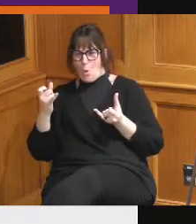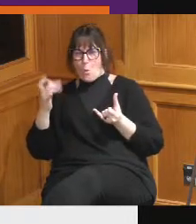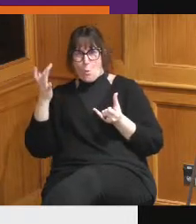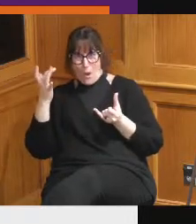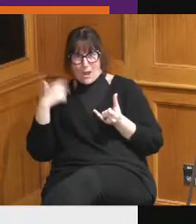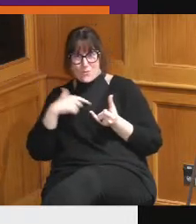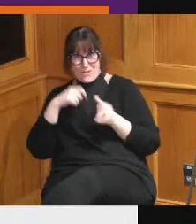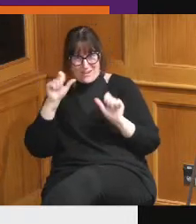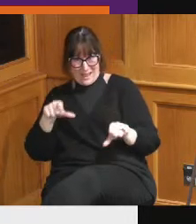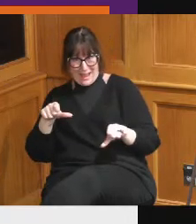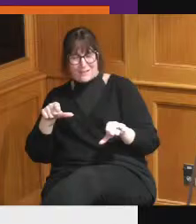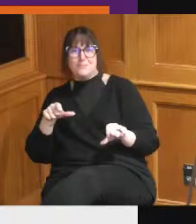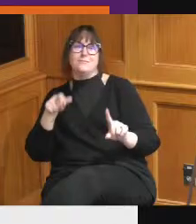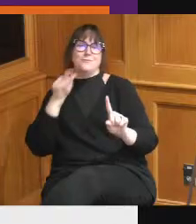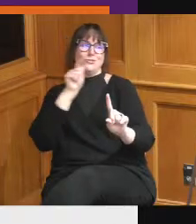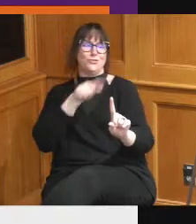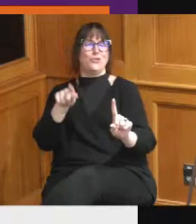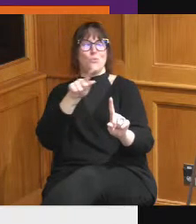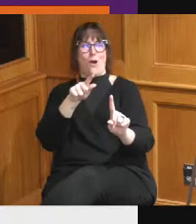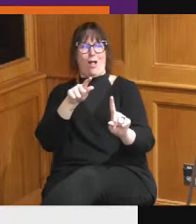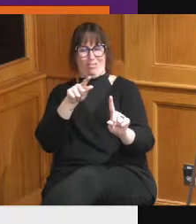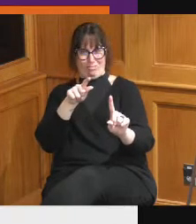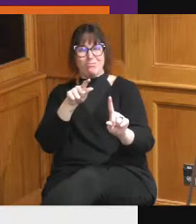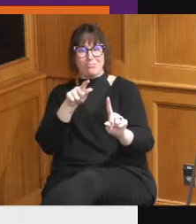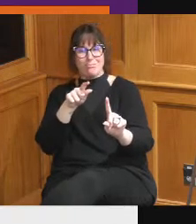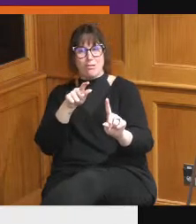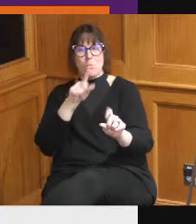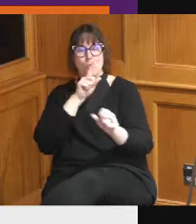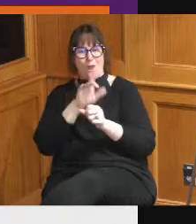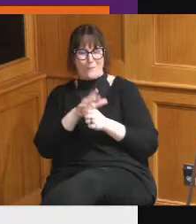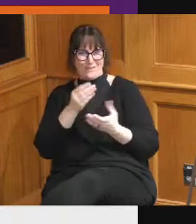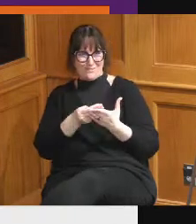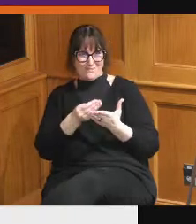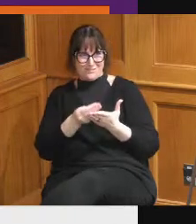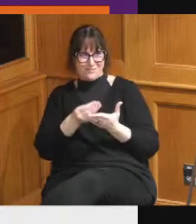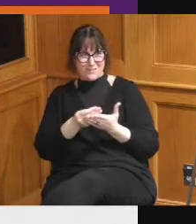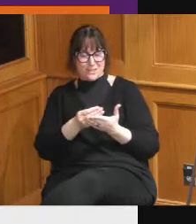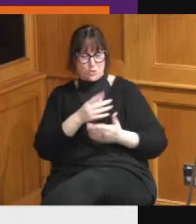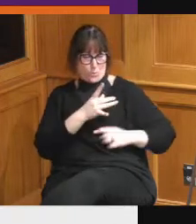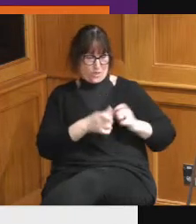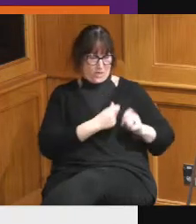that allowed us to focus those County ARS funds at a at a sort of like year one and then later when